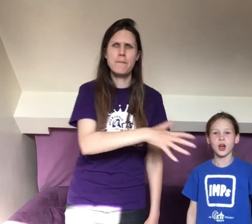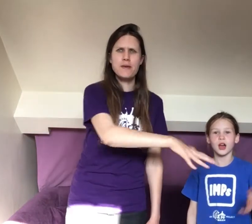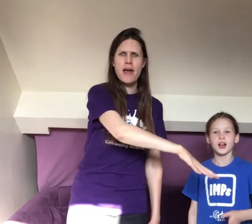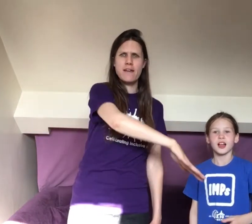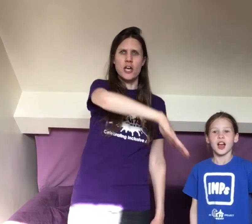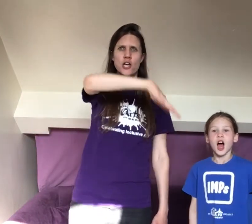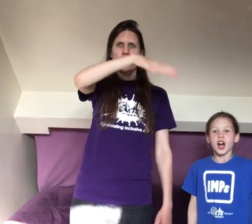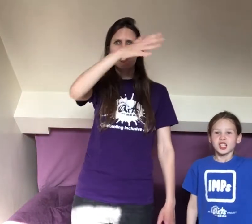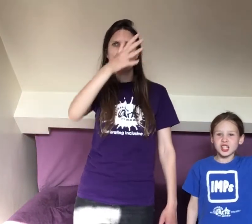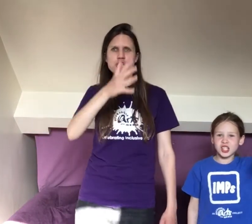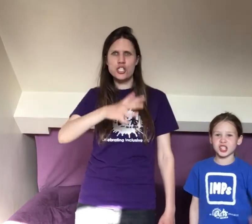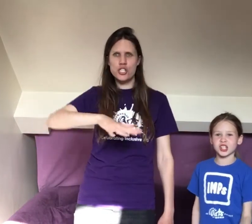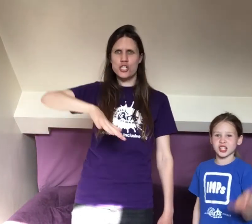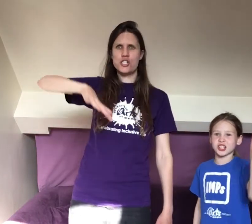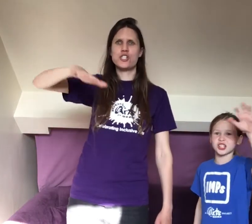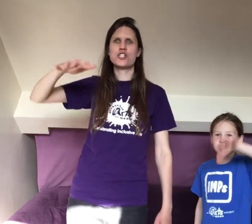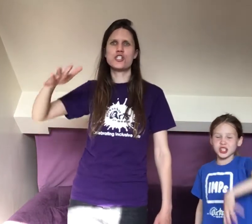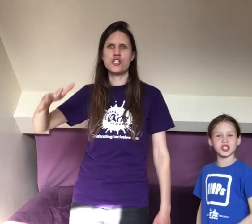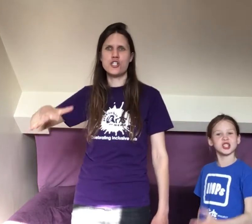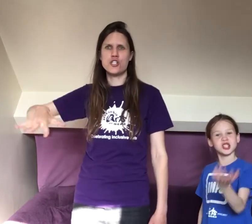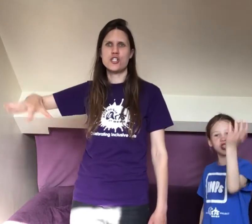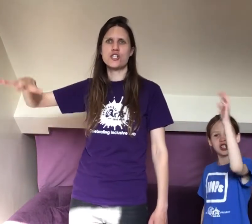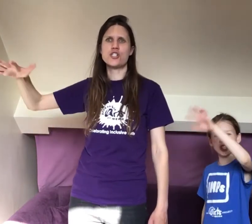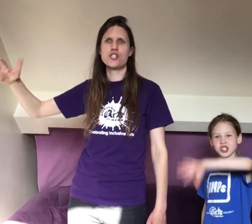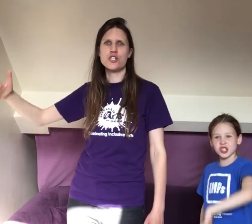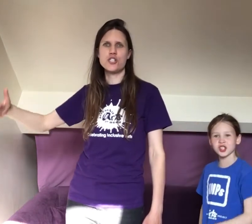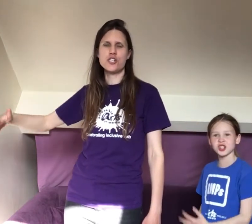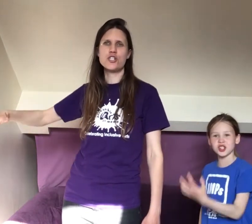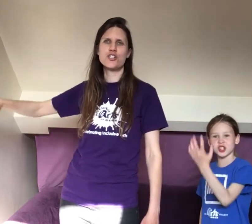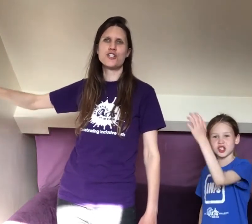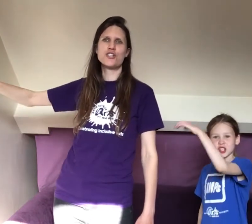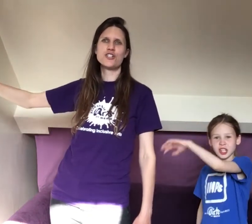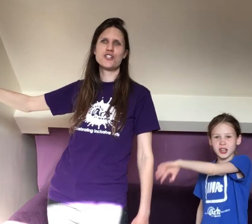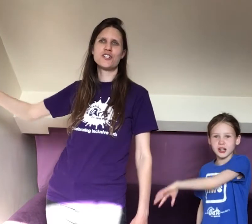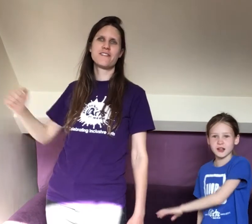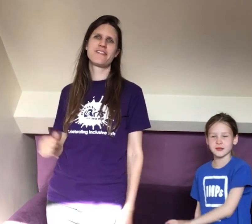And big waves “SHHHH”. Fantastic!